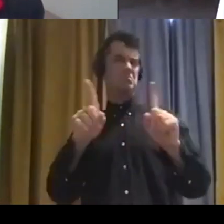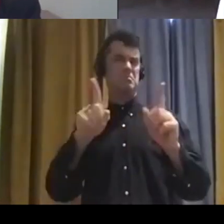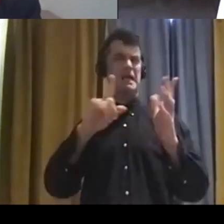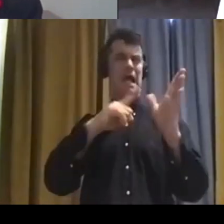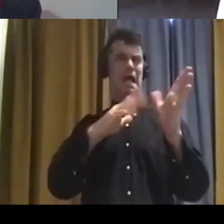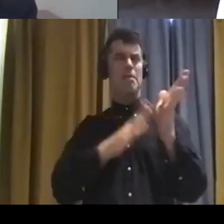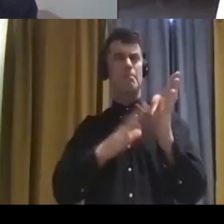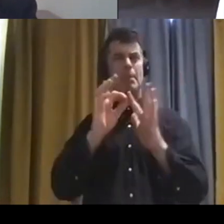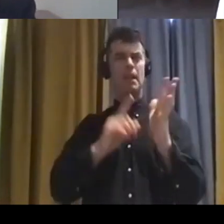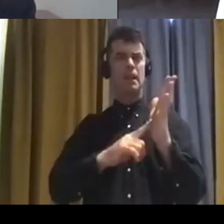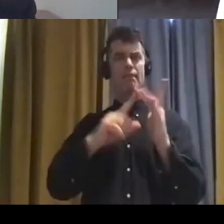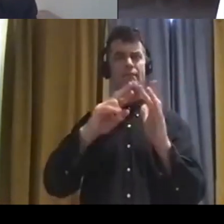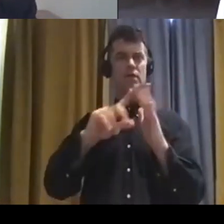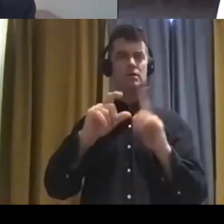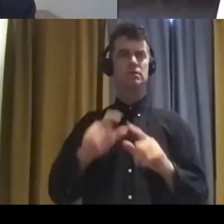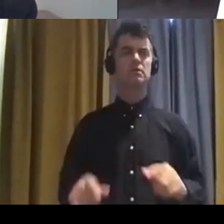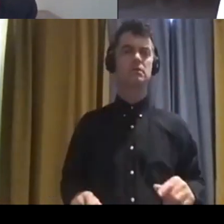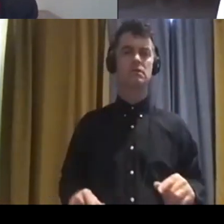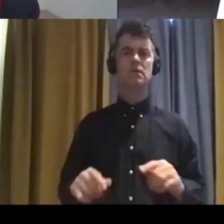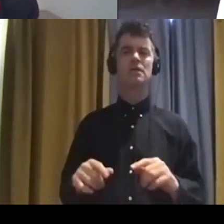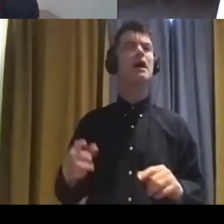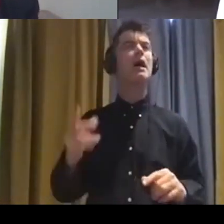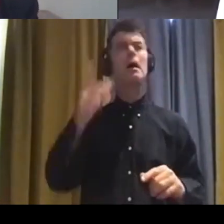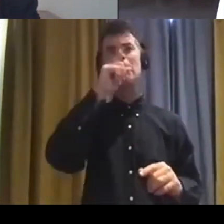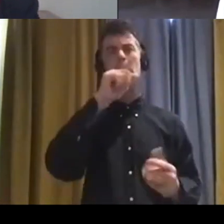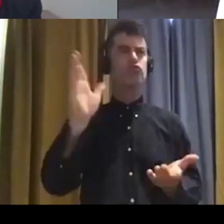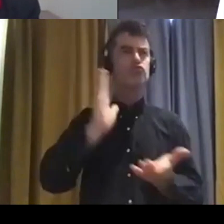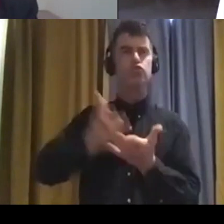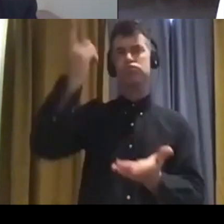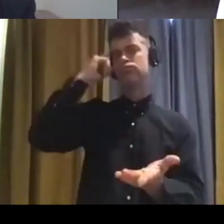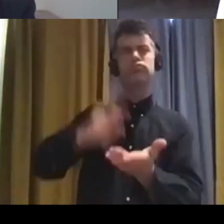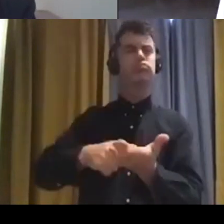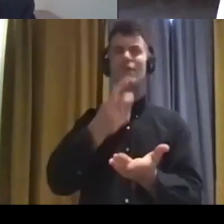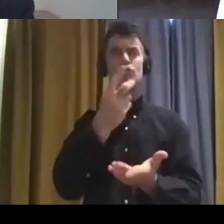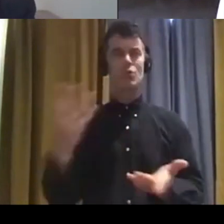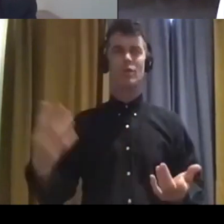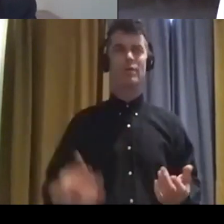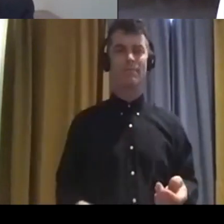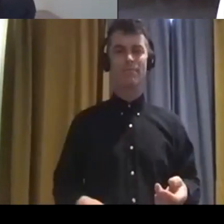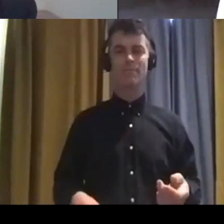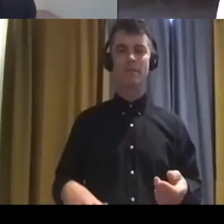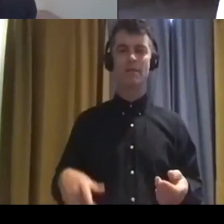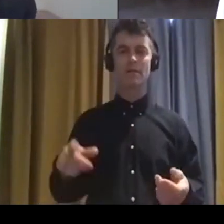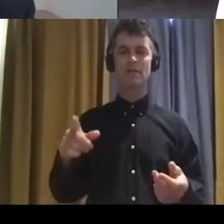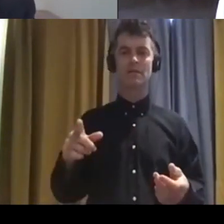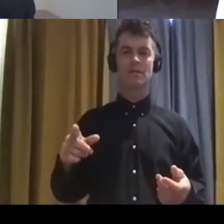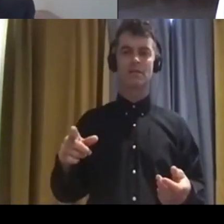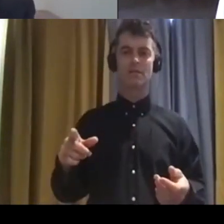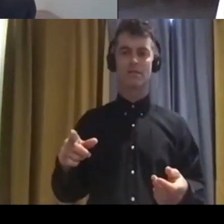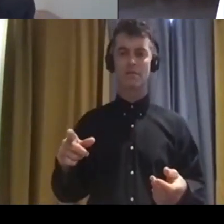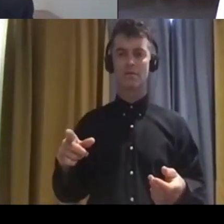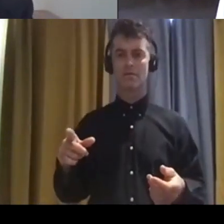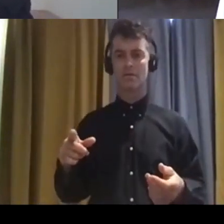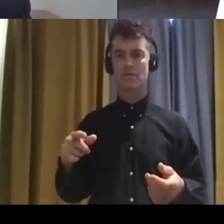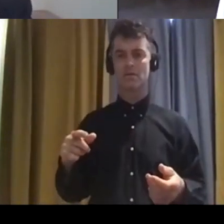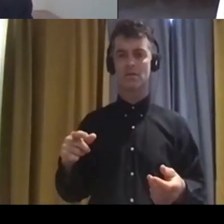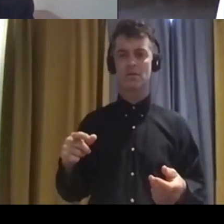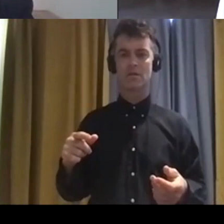few people recognise that, right now they're looking disabilities as charity or a government